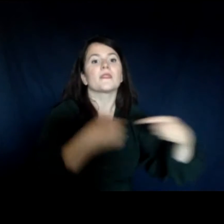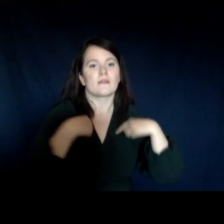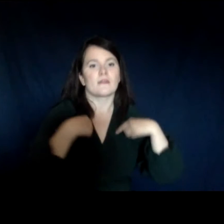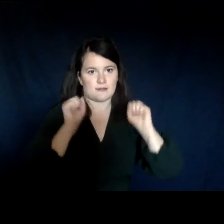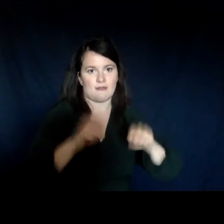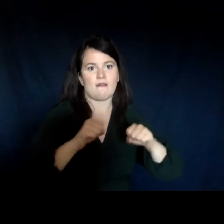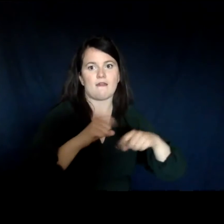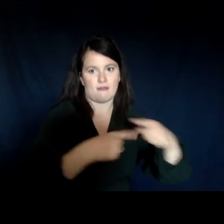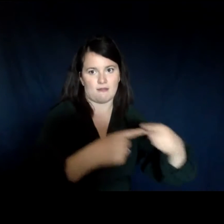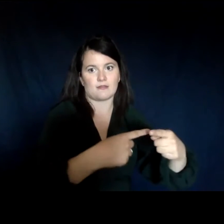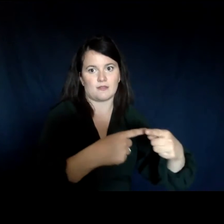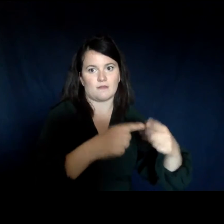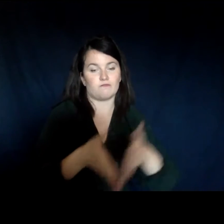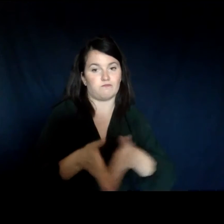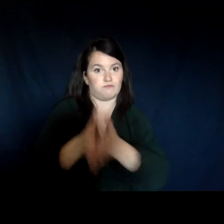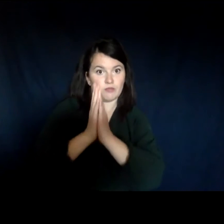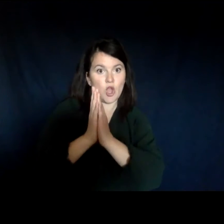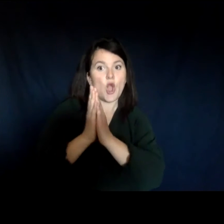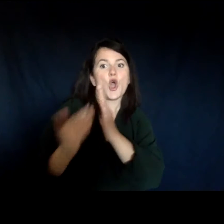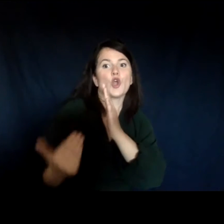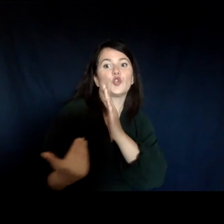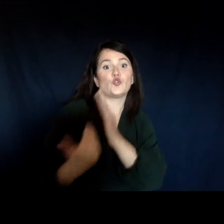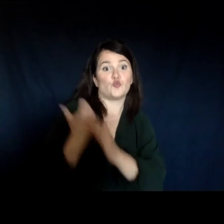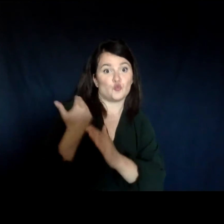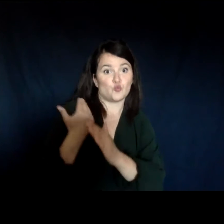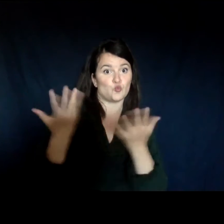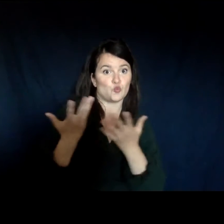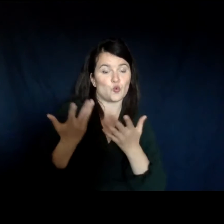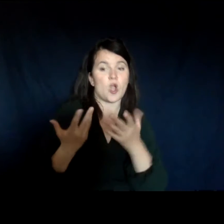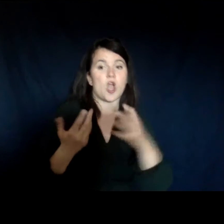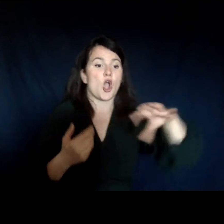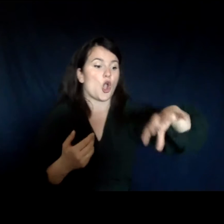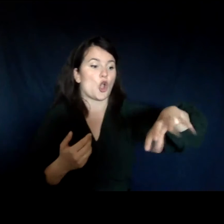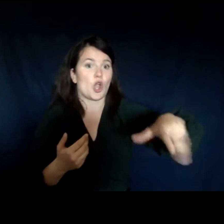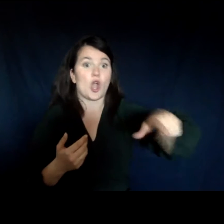This new commitment if Member States embrace it could apply